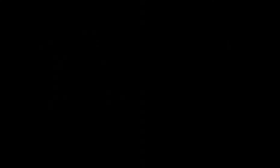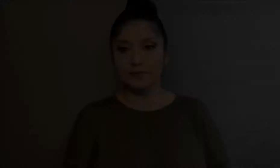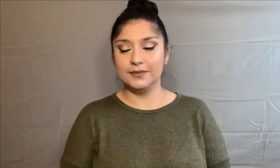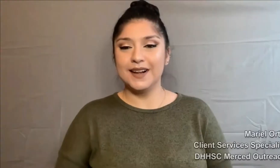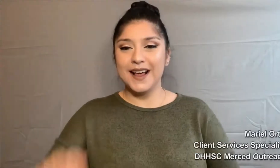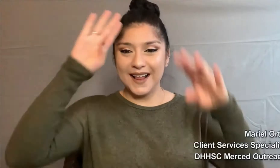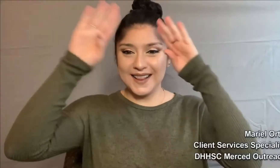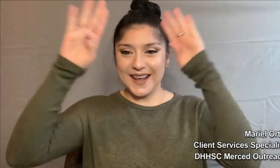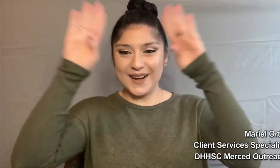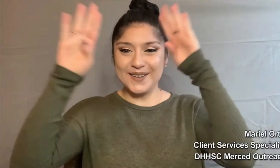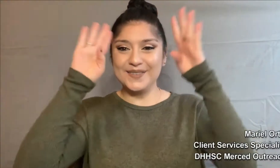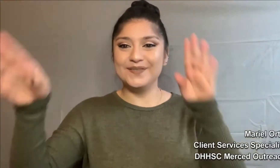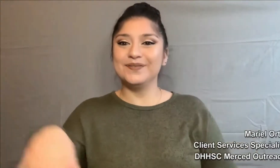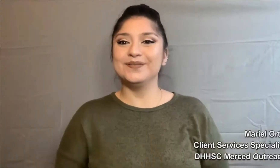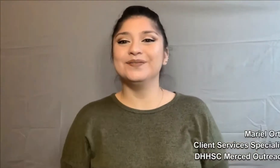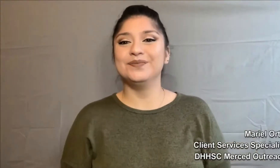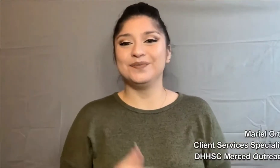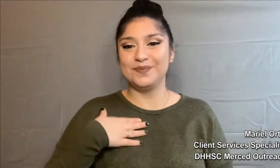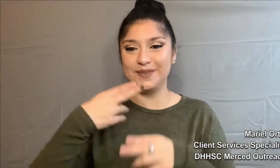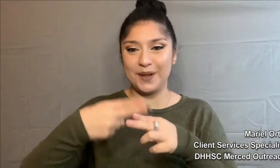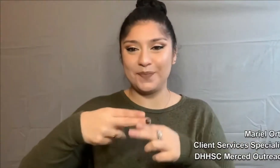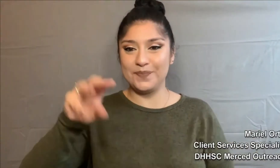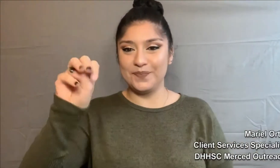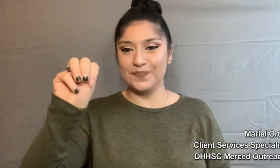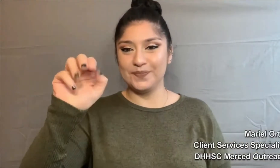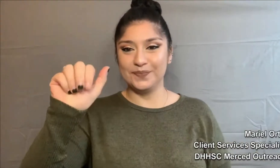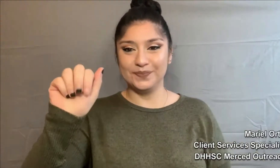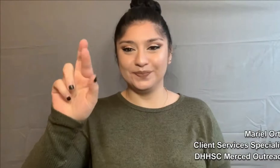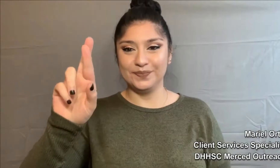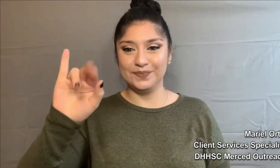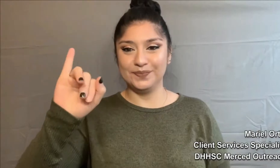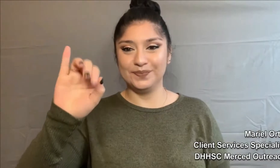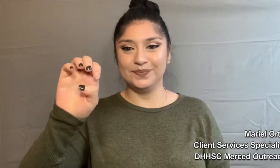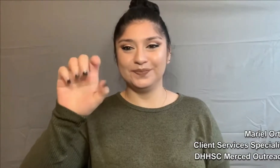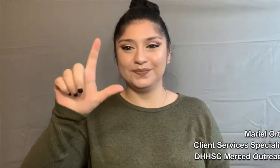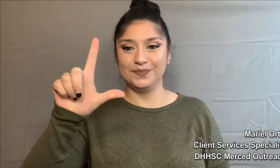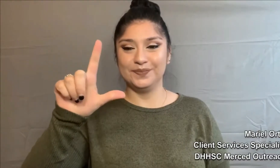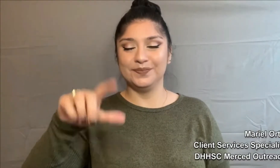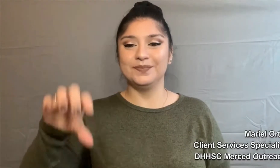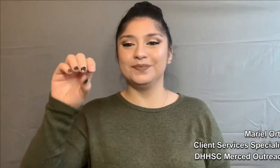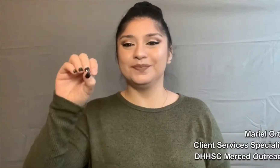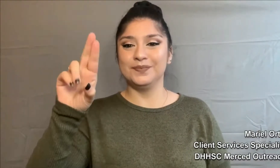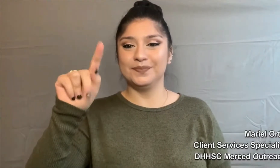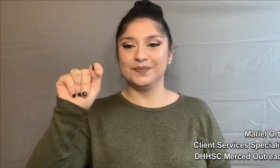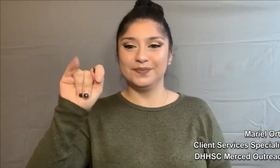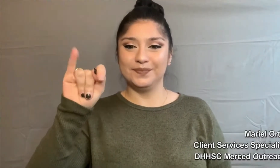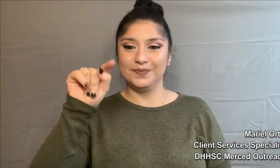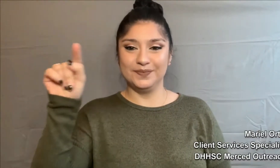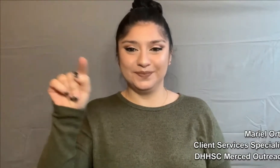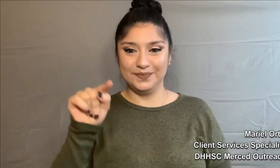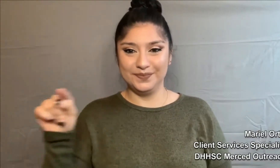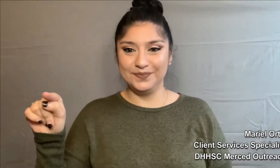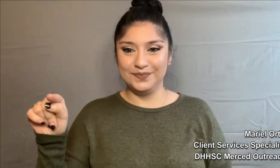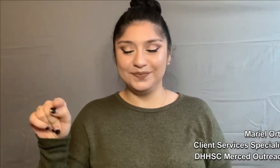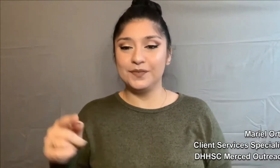Hello, My name is Mariel Ortiz.